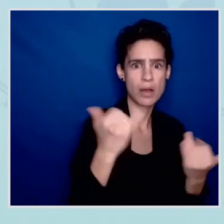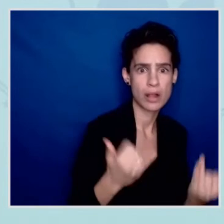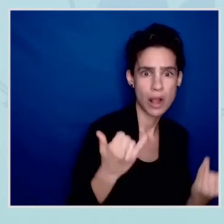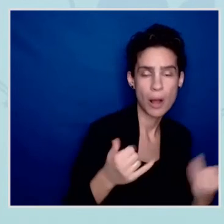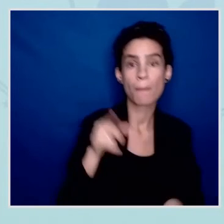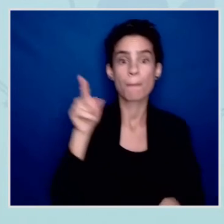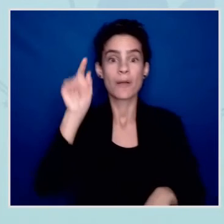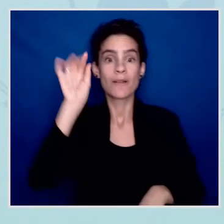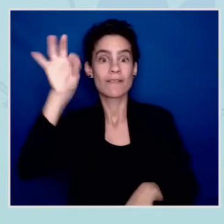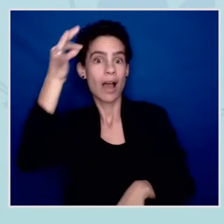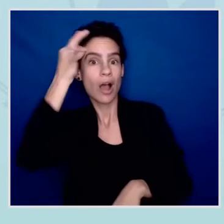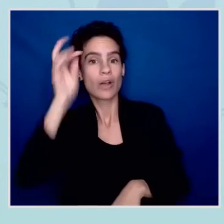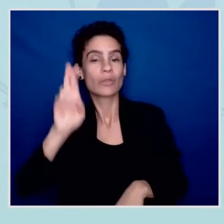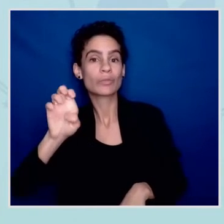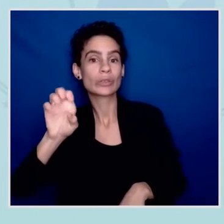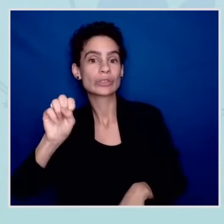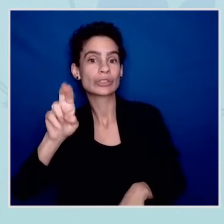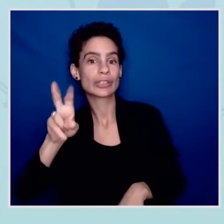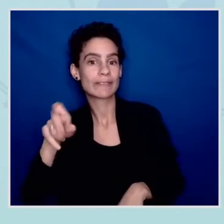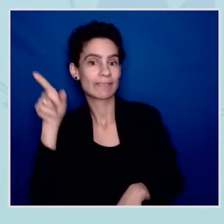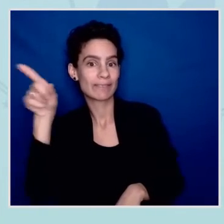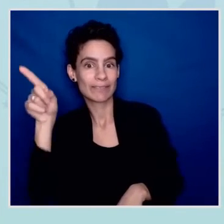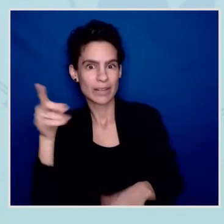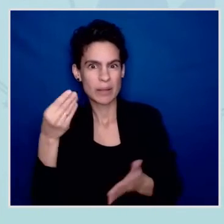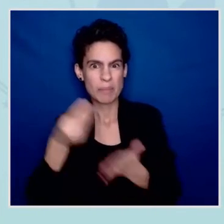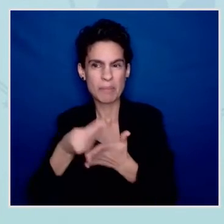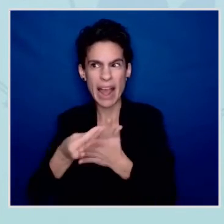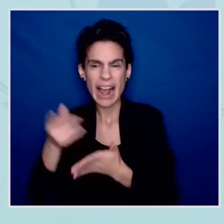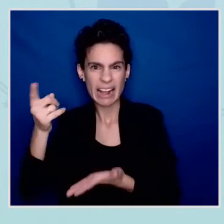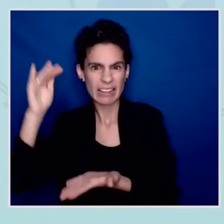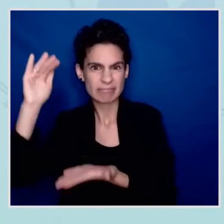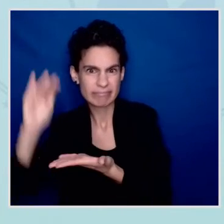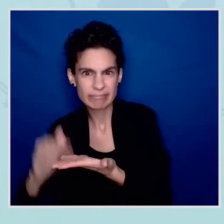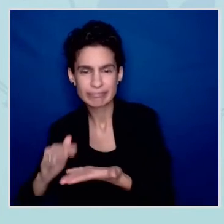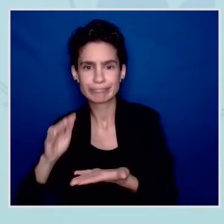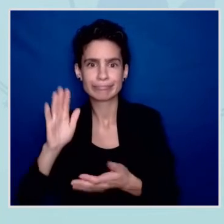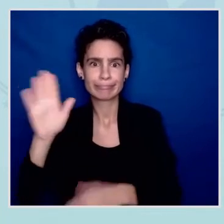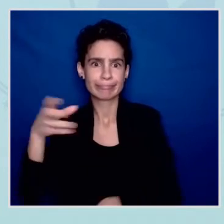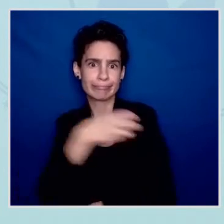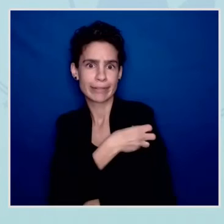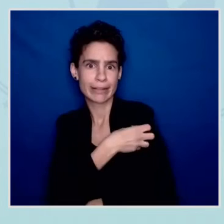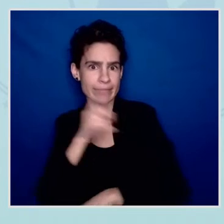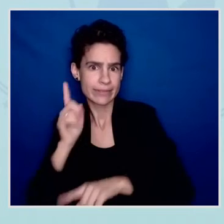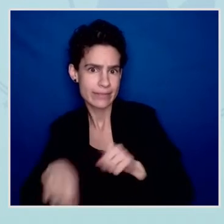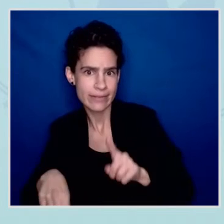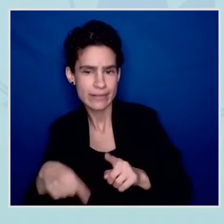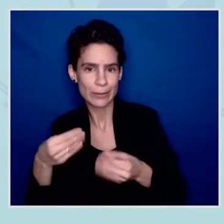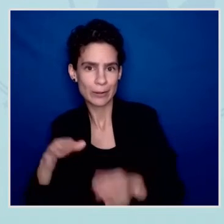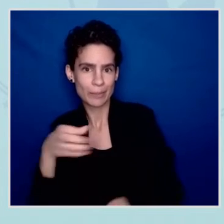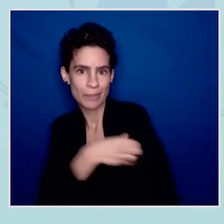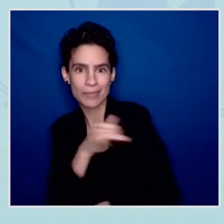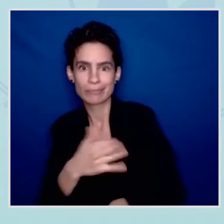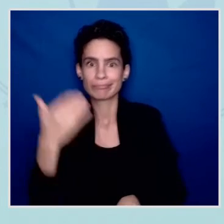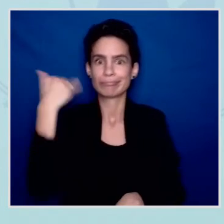WILL ALLOW US TO GROW THE ECONOMY, SO, THAT'S A LONG ANSWER TO YOUR SHORT QUESTION